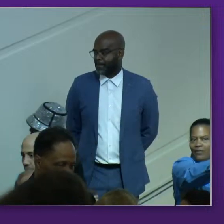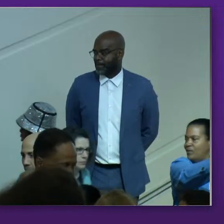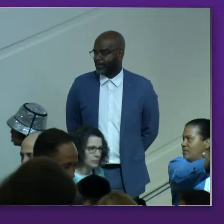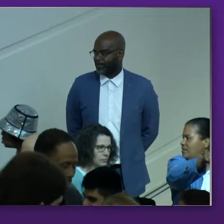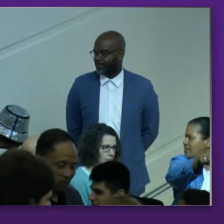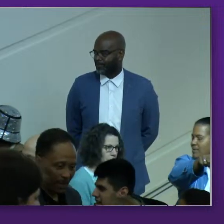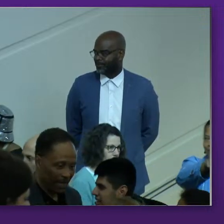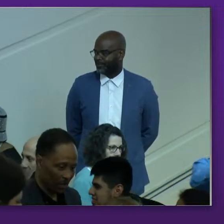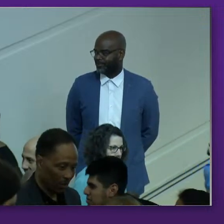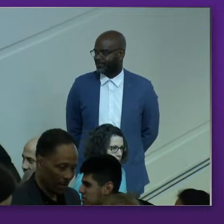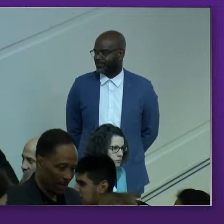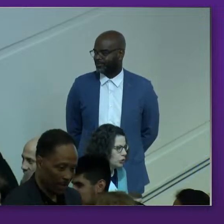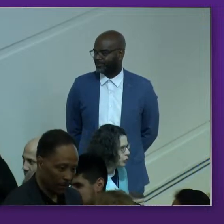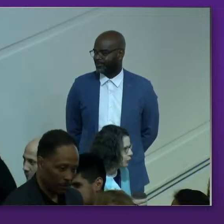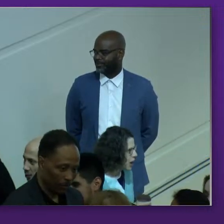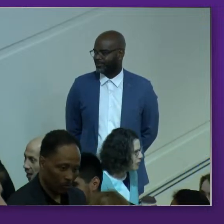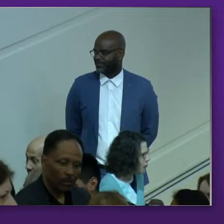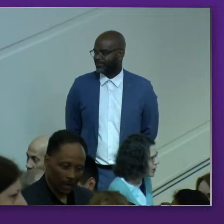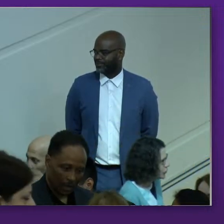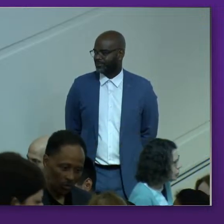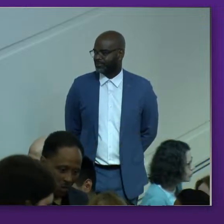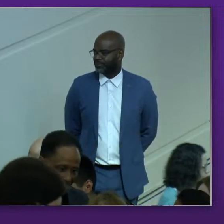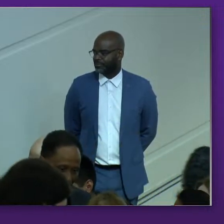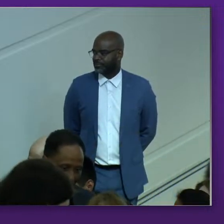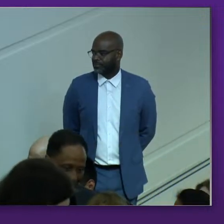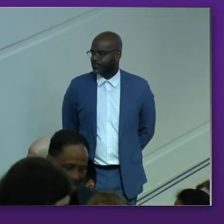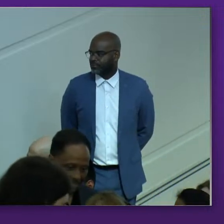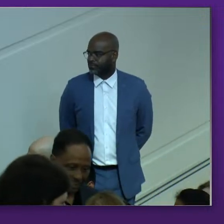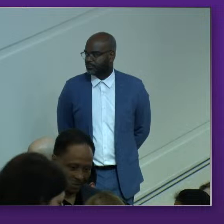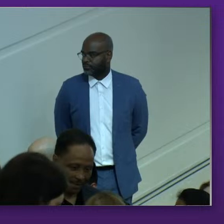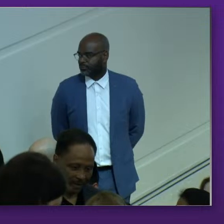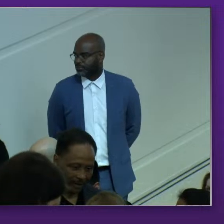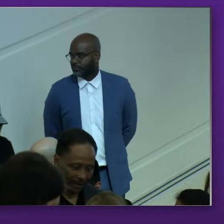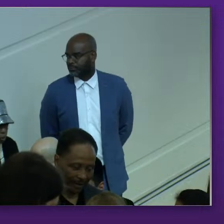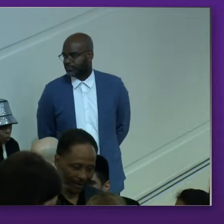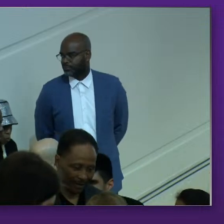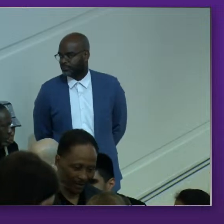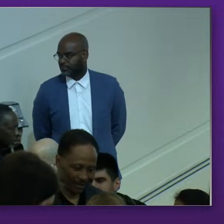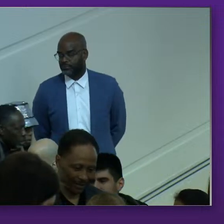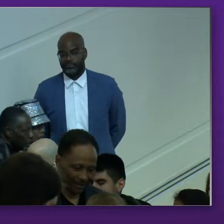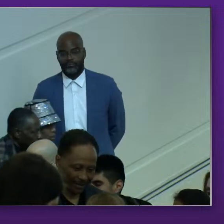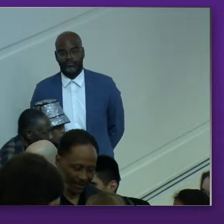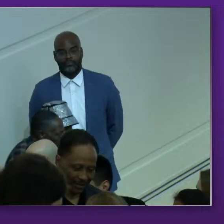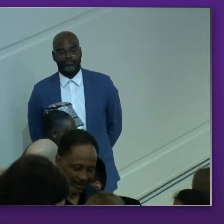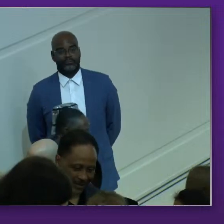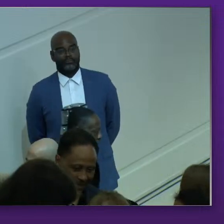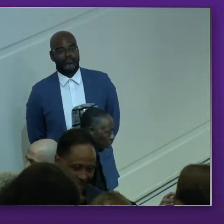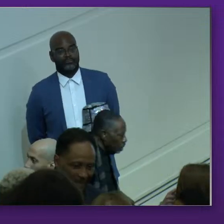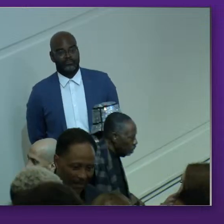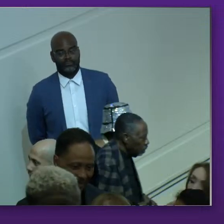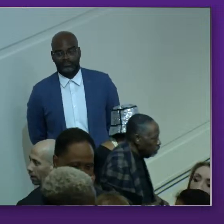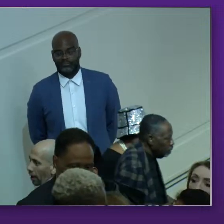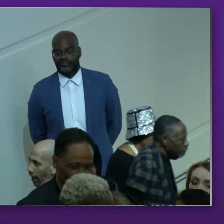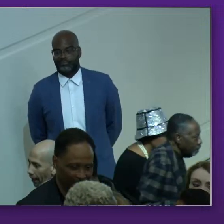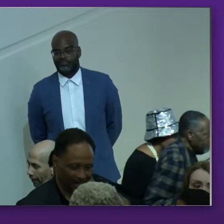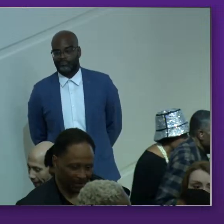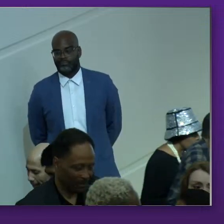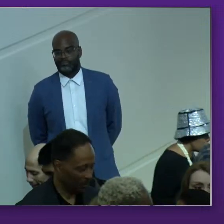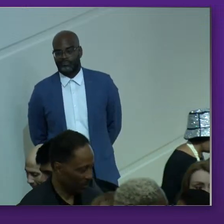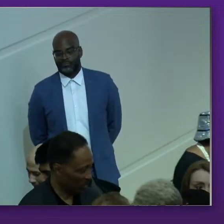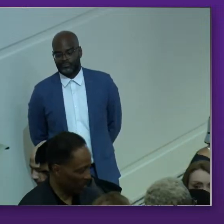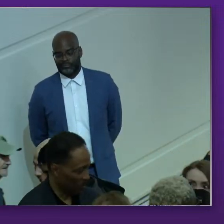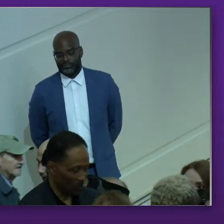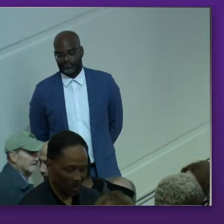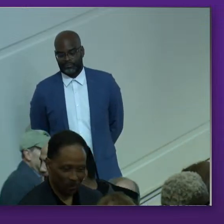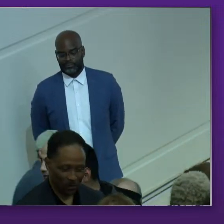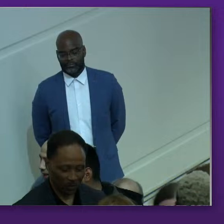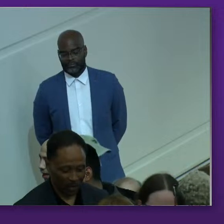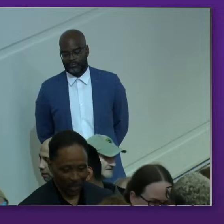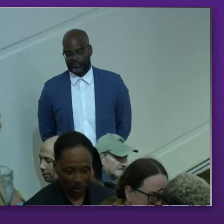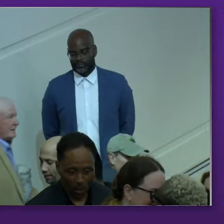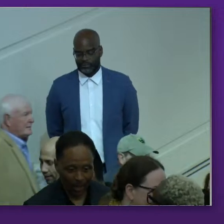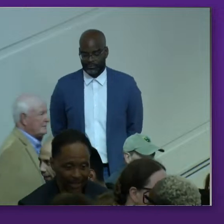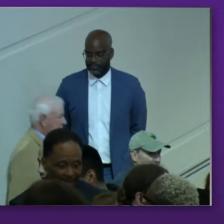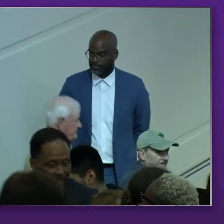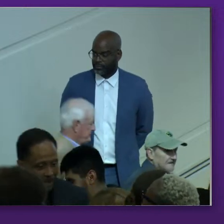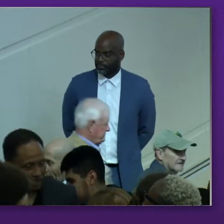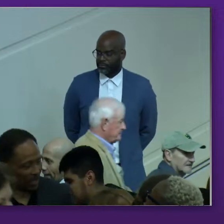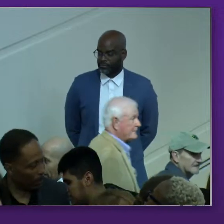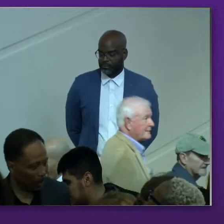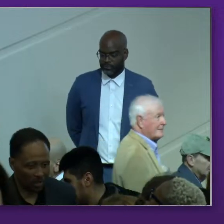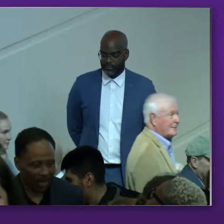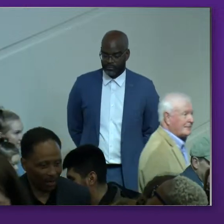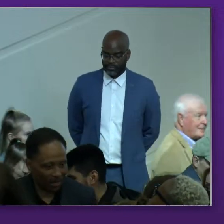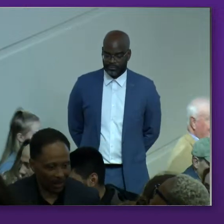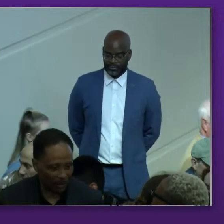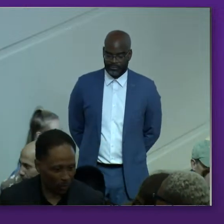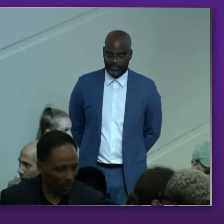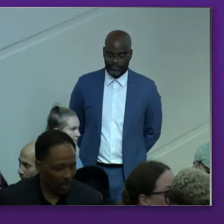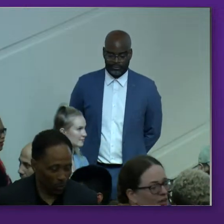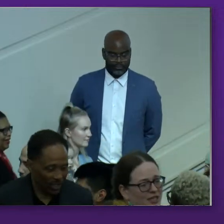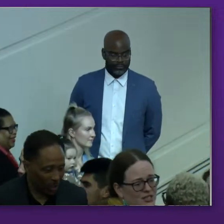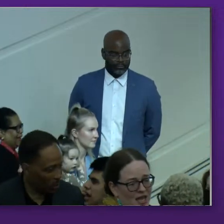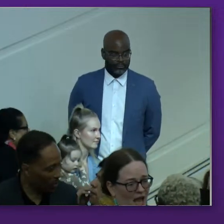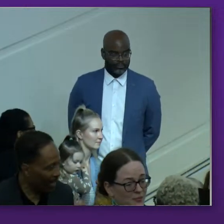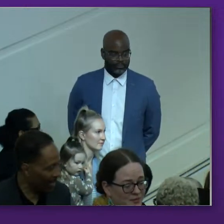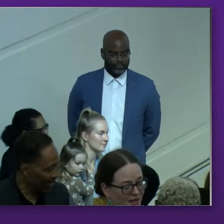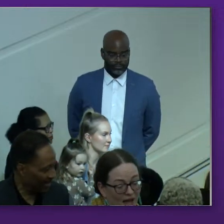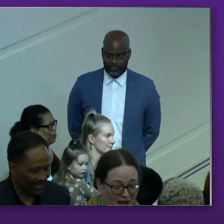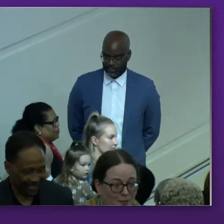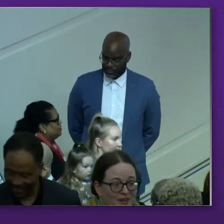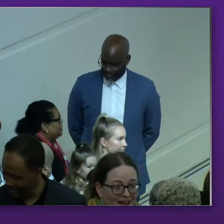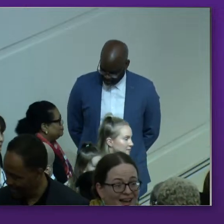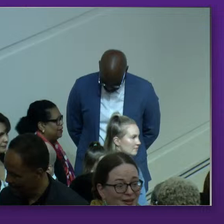PLACE MATTERS IT IS RELEVANT.